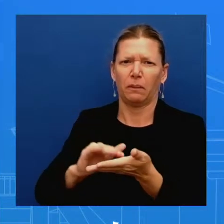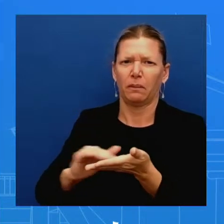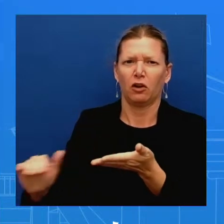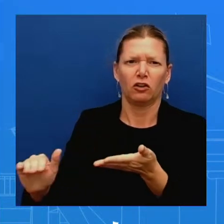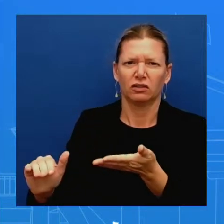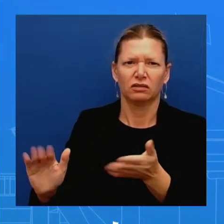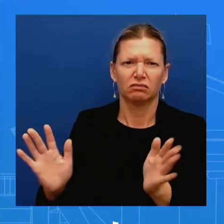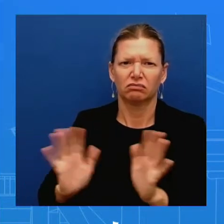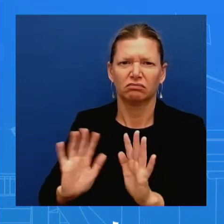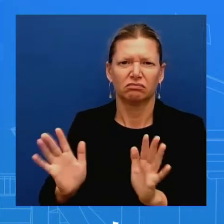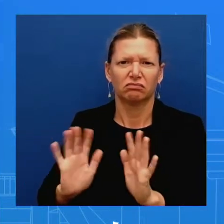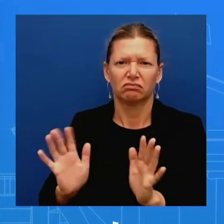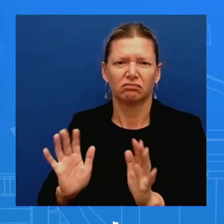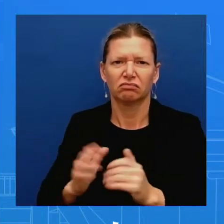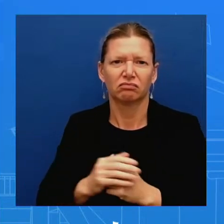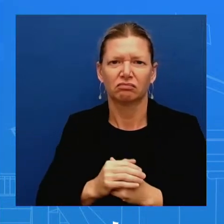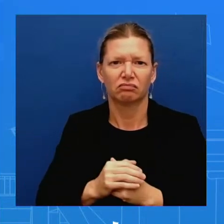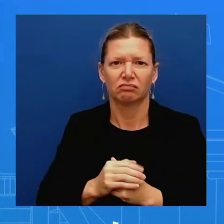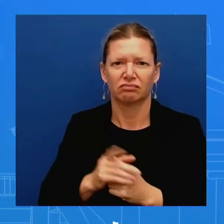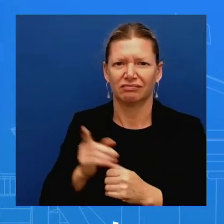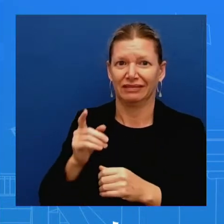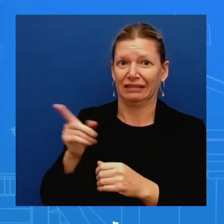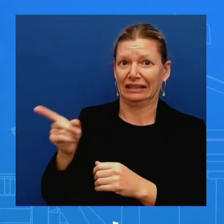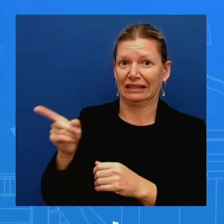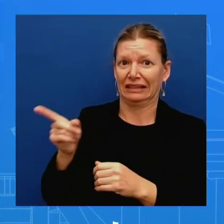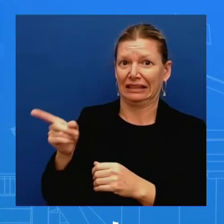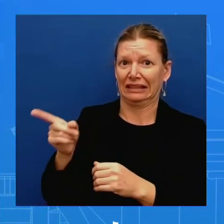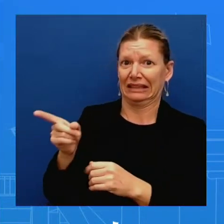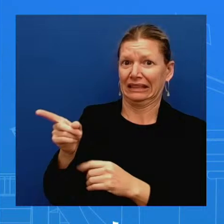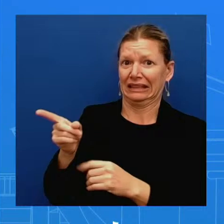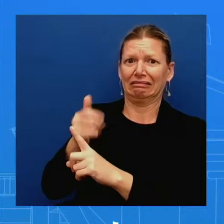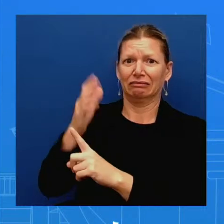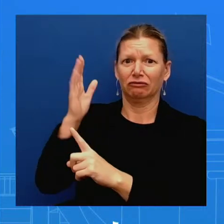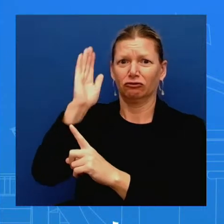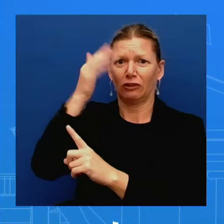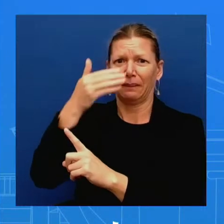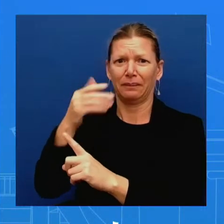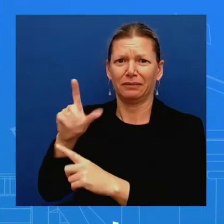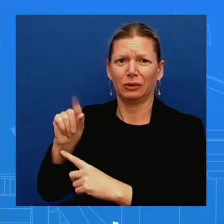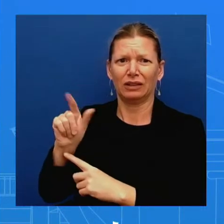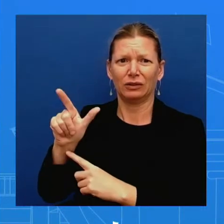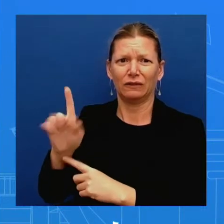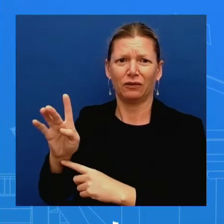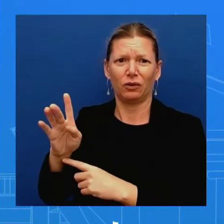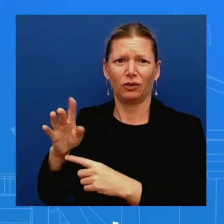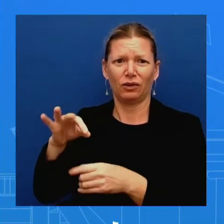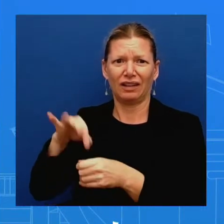about it from here. Go ahead. The Press: Thanks, Karine. The Bureau of Labor statistics yesterday